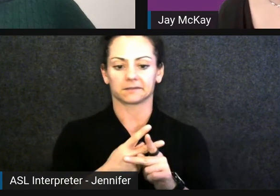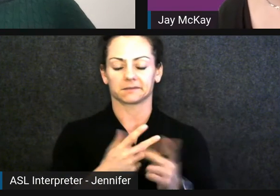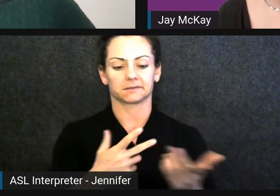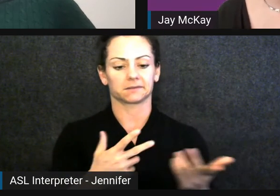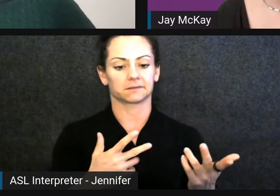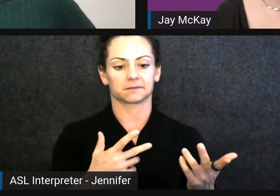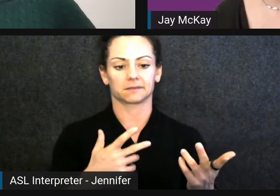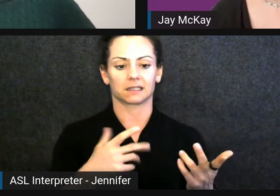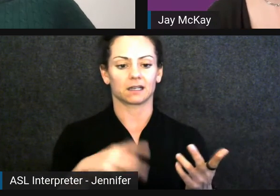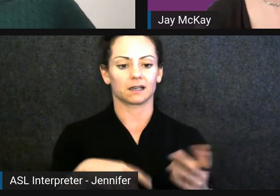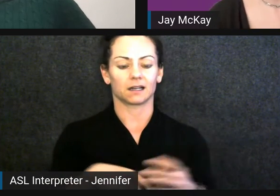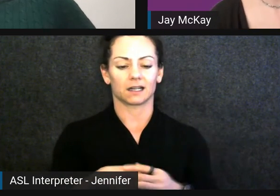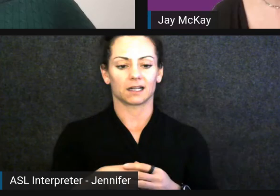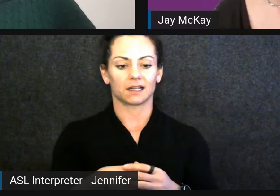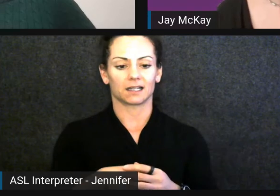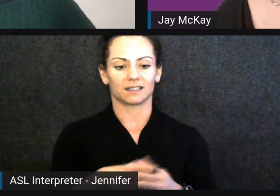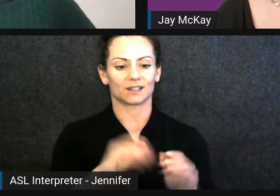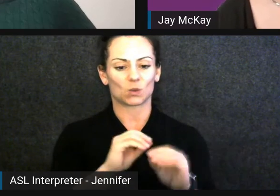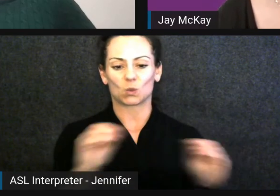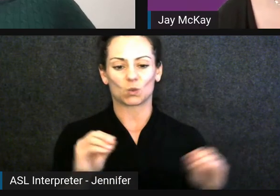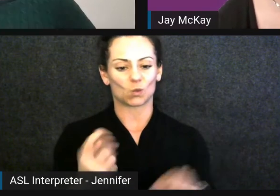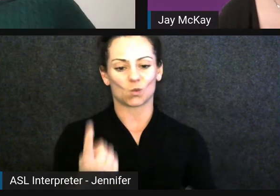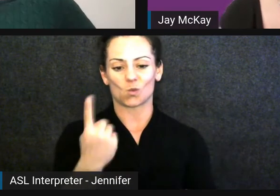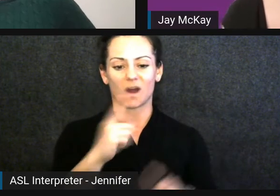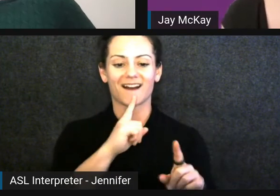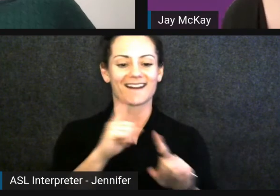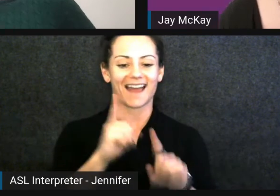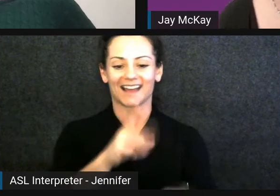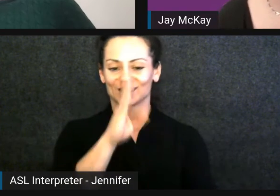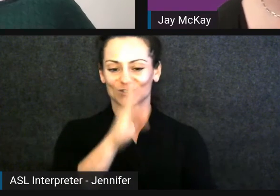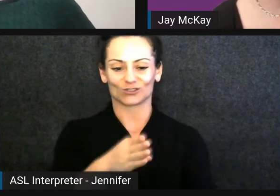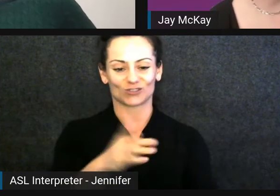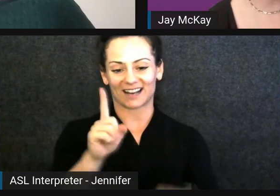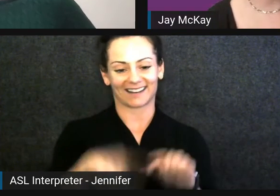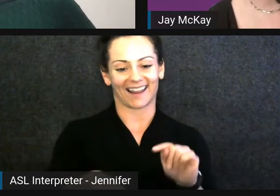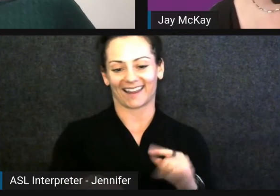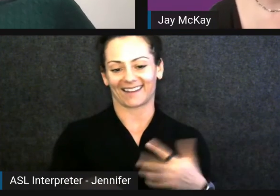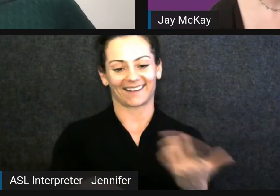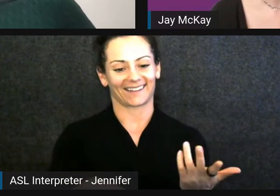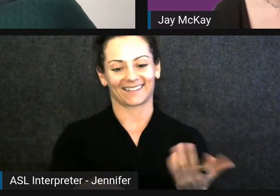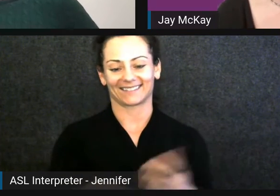There is no one straight answer to that. Sorry. Not a problem. All right.